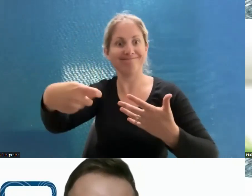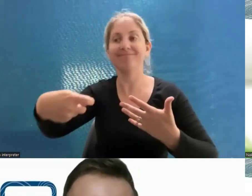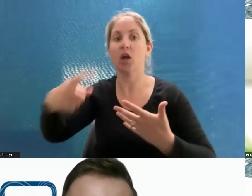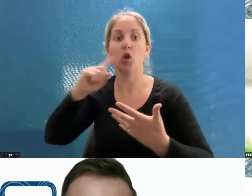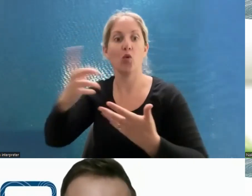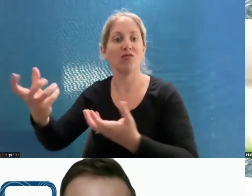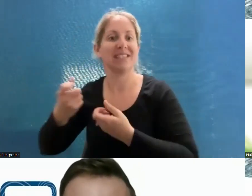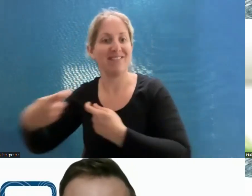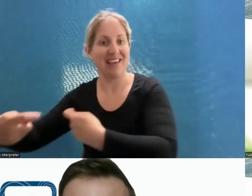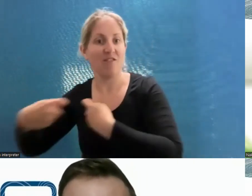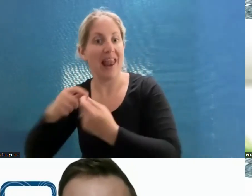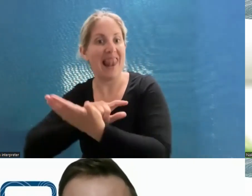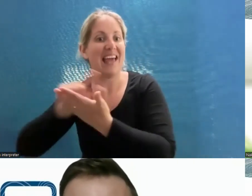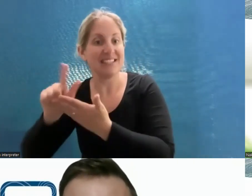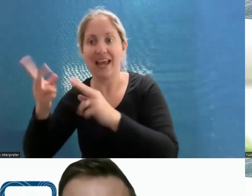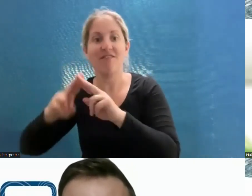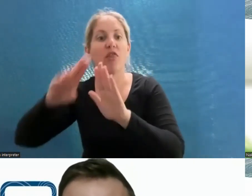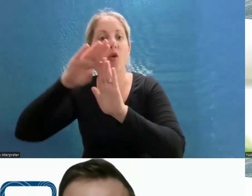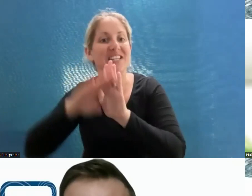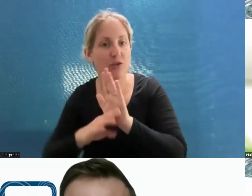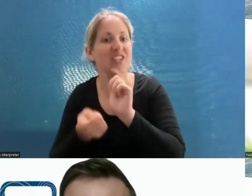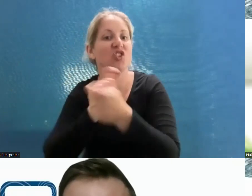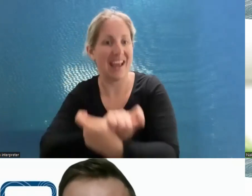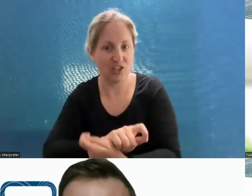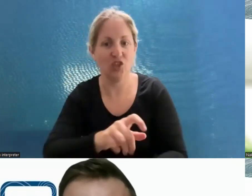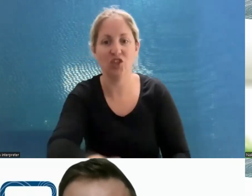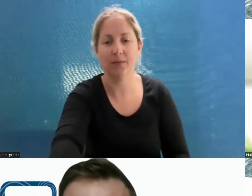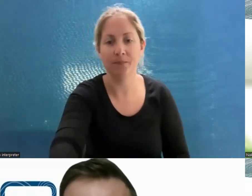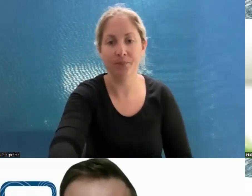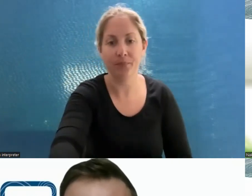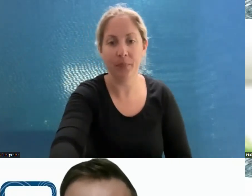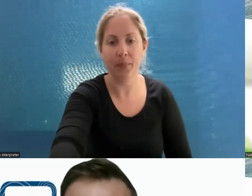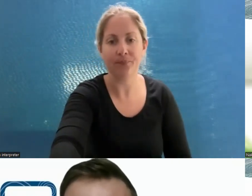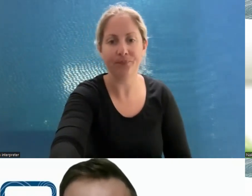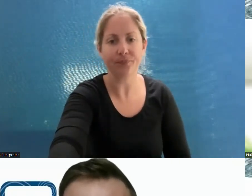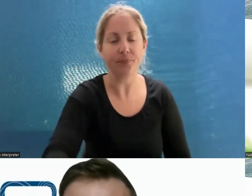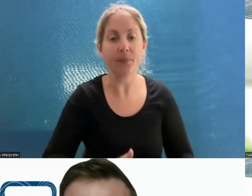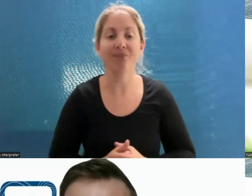Sifa: Thank you Sam, that was helpful to hear.